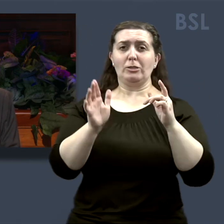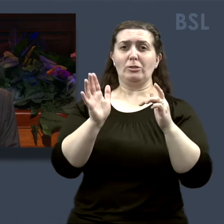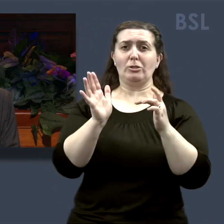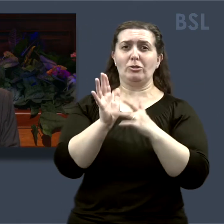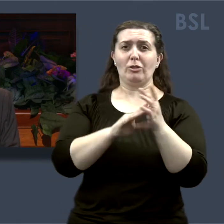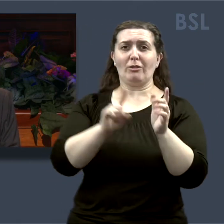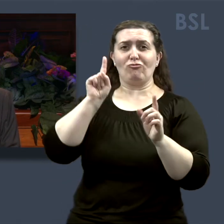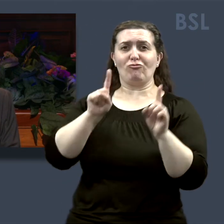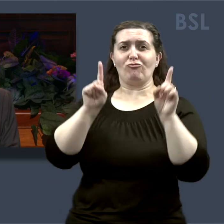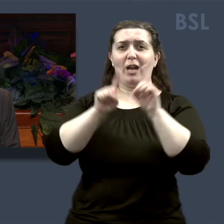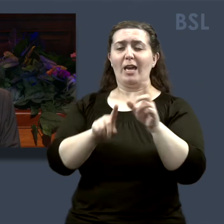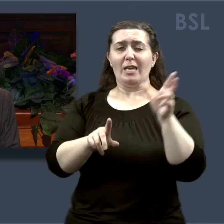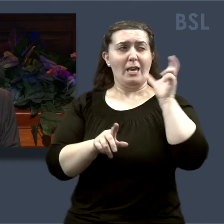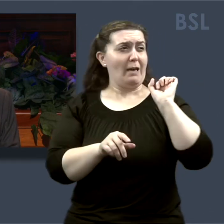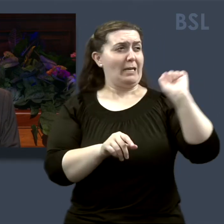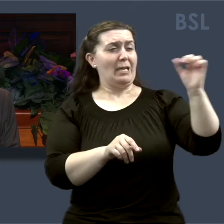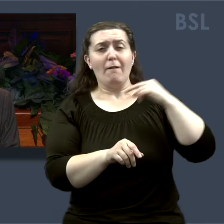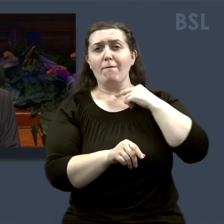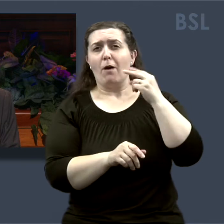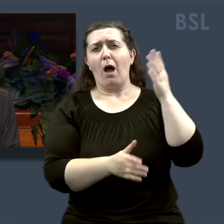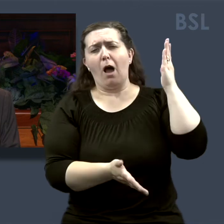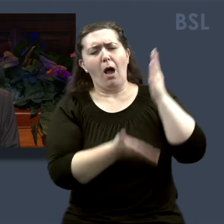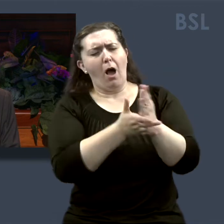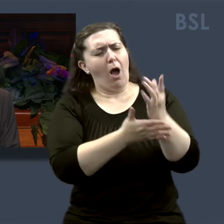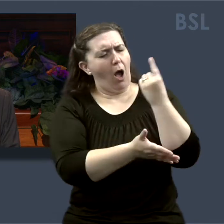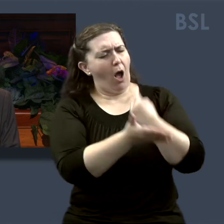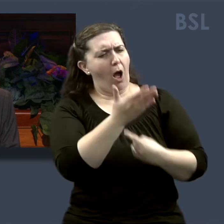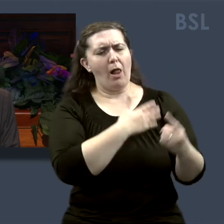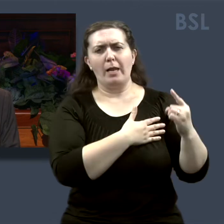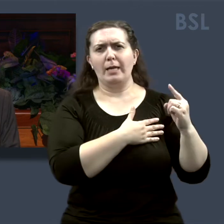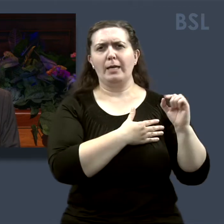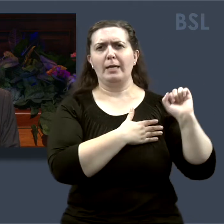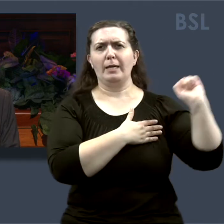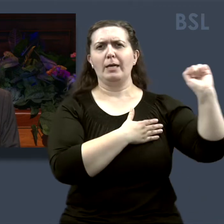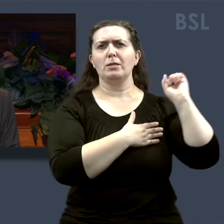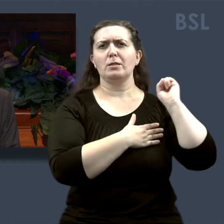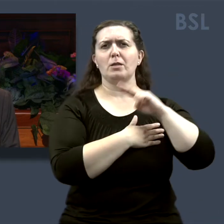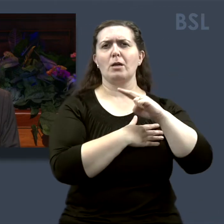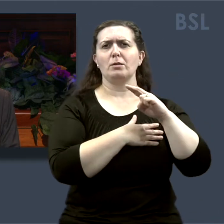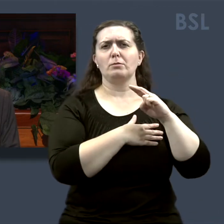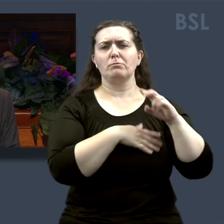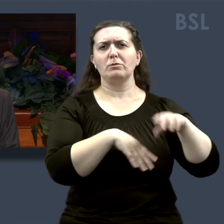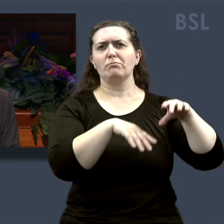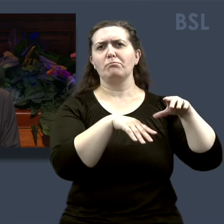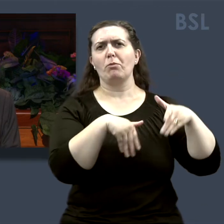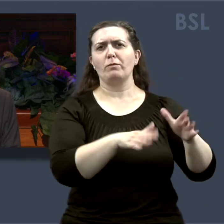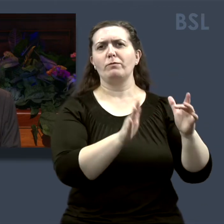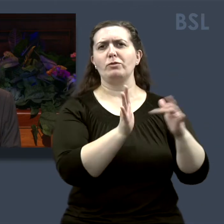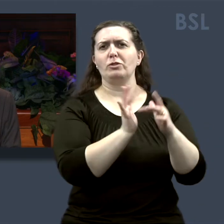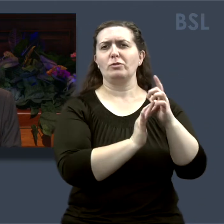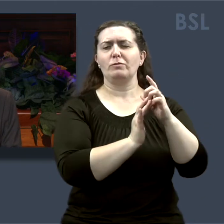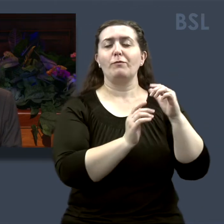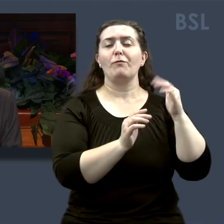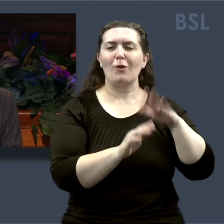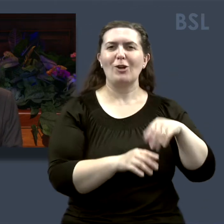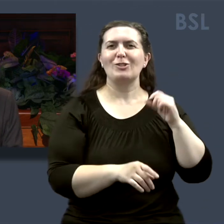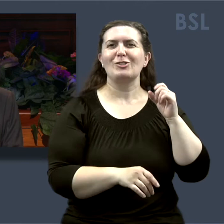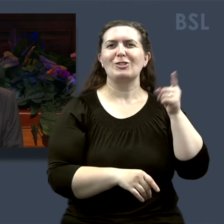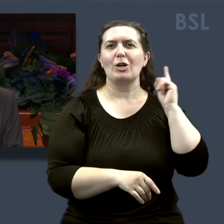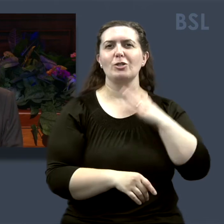and we heard the voice bearing record that he is the Only Begotten of the Father.”